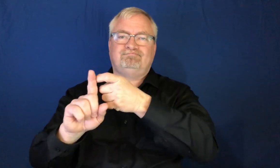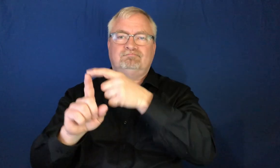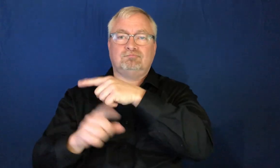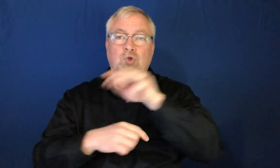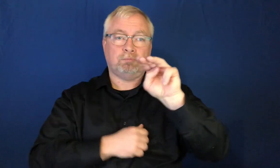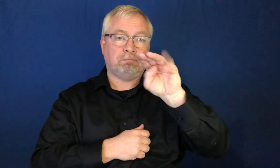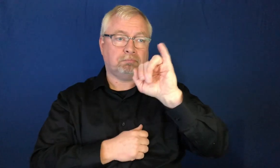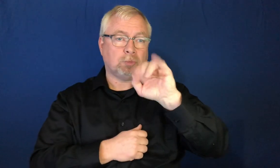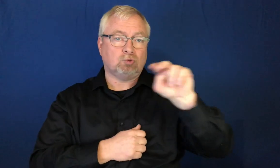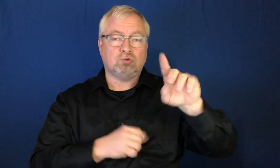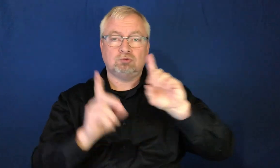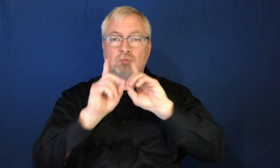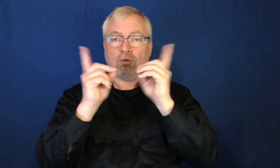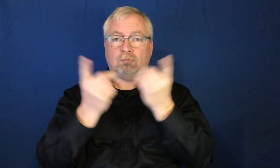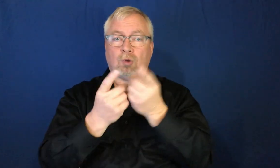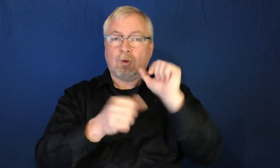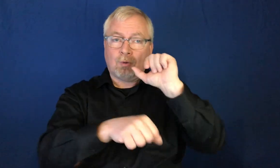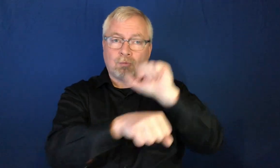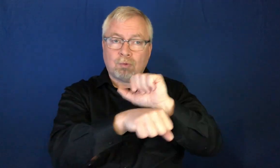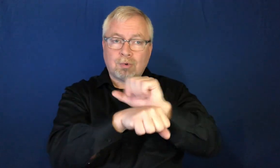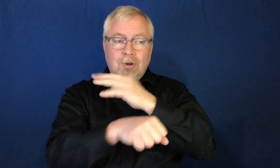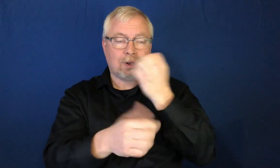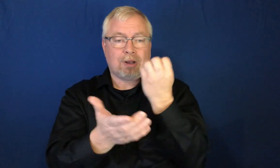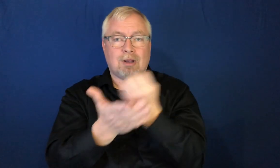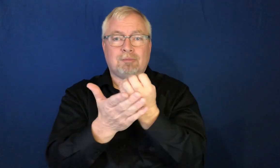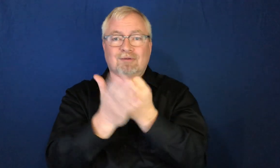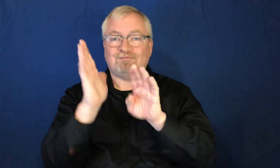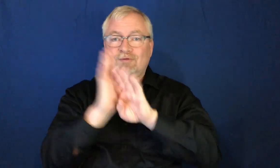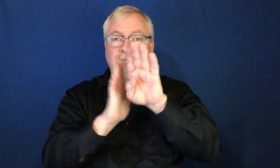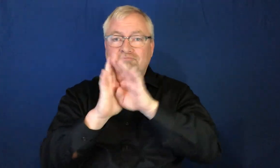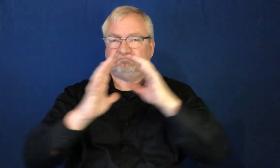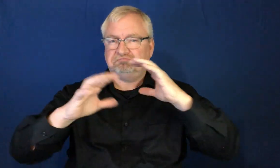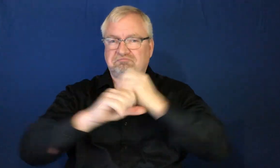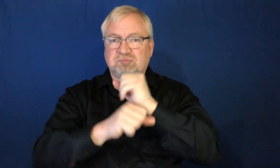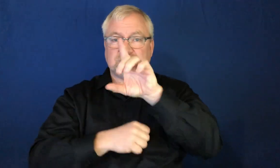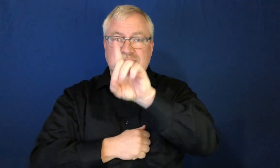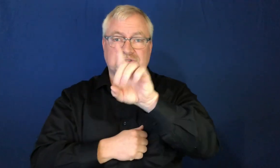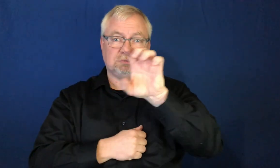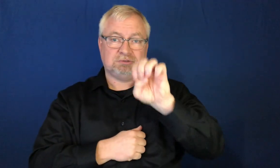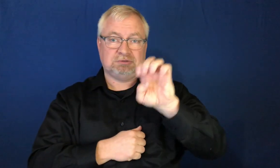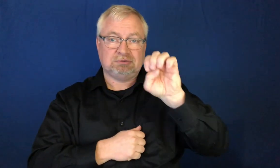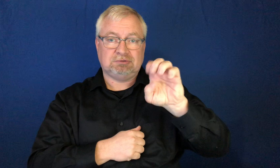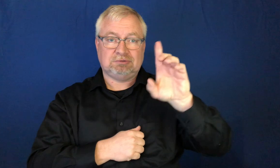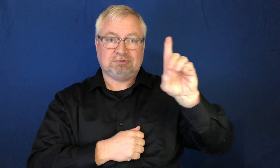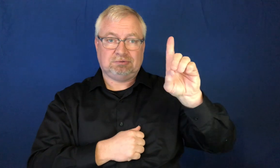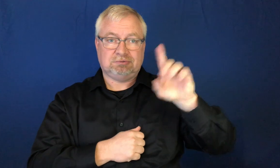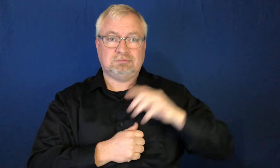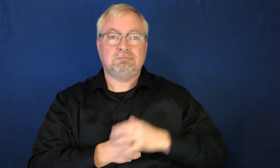the Minnesota Department of Employment and Economic Development (DEED)